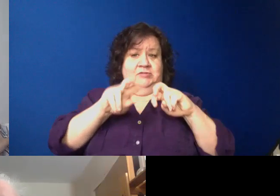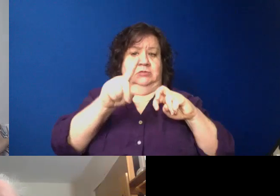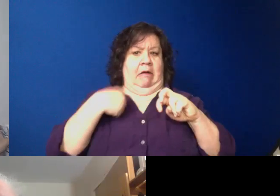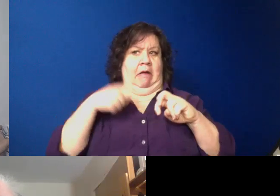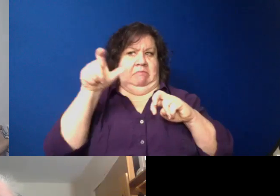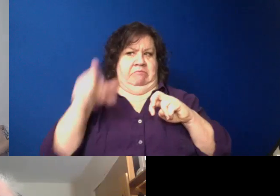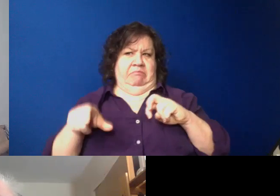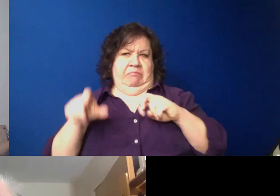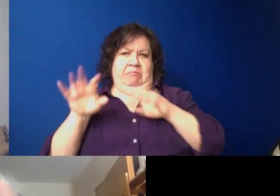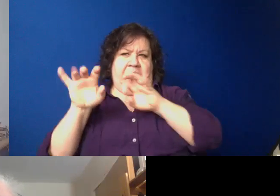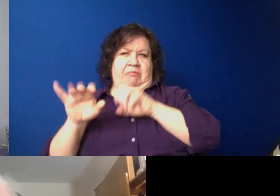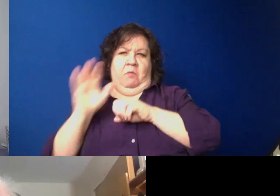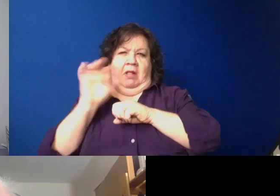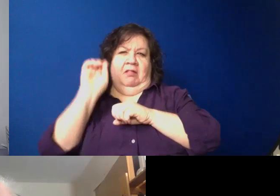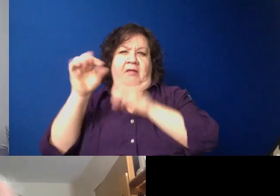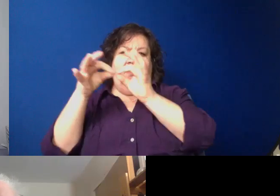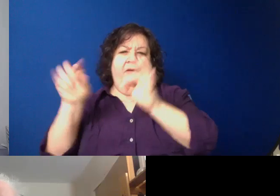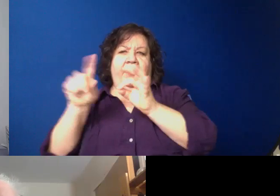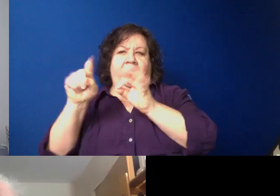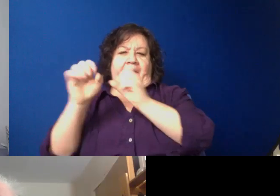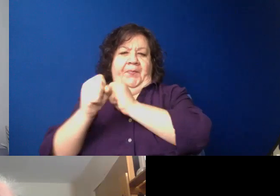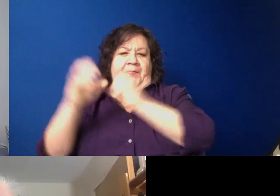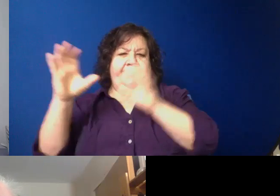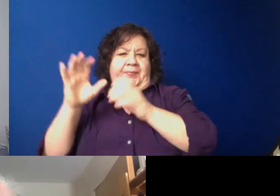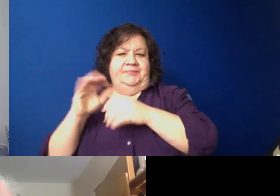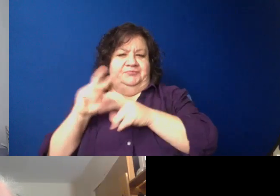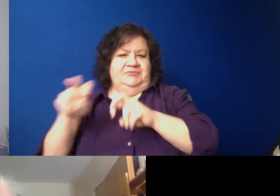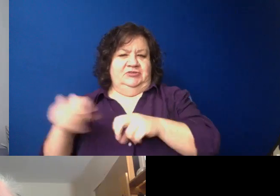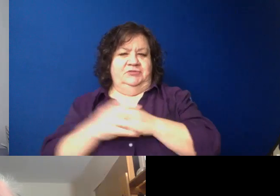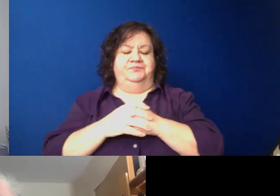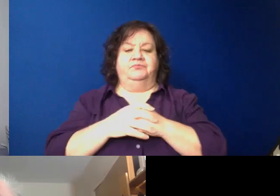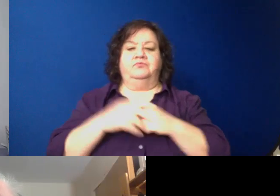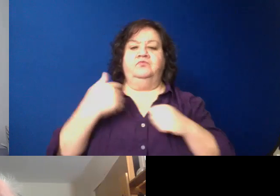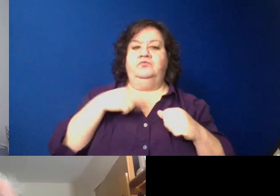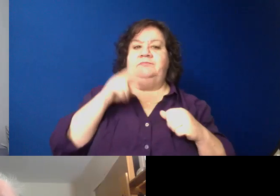you know your point there about it's a new topic it's a new area we have to engage in i think the